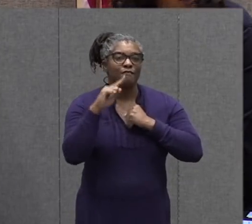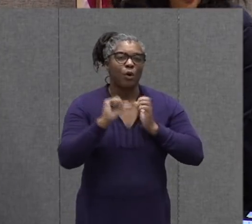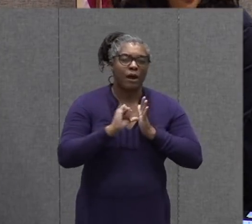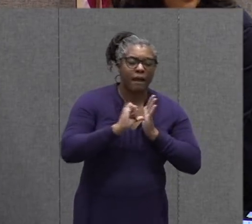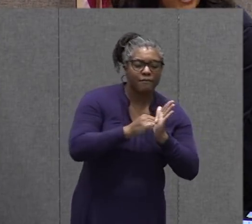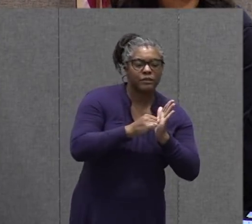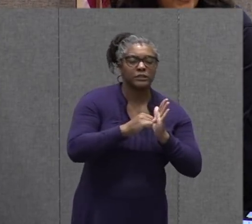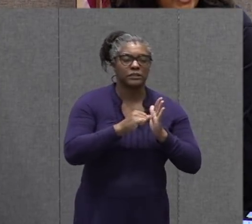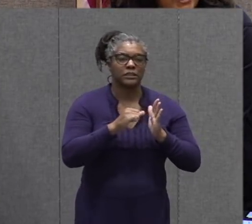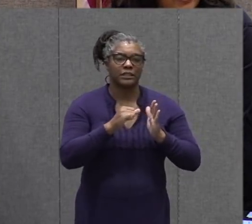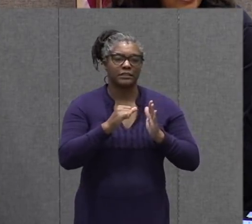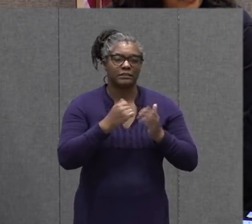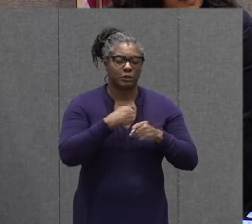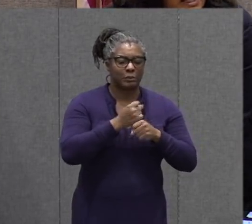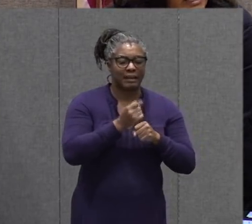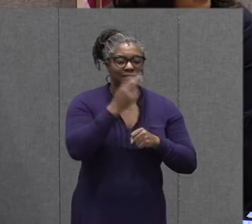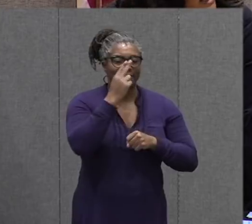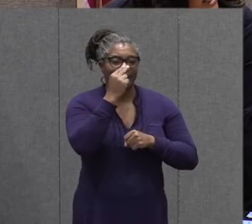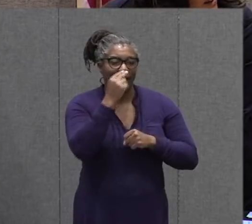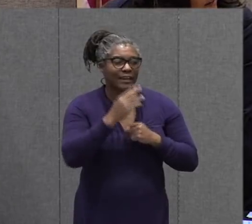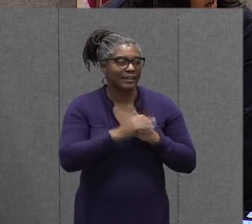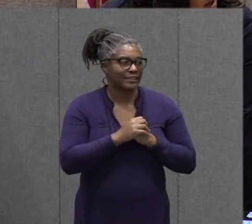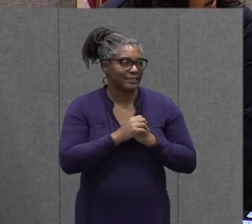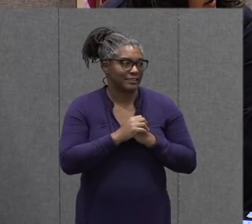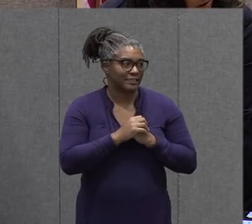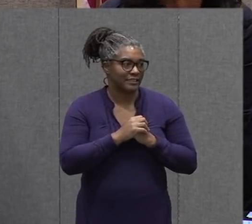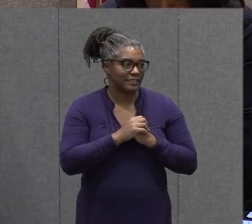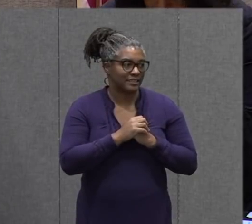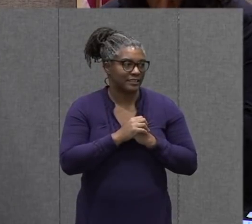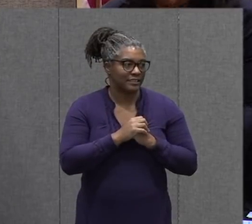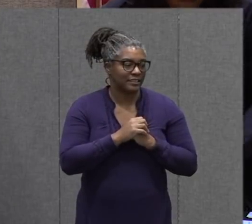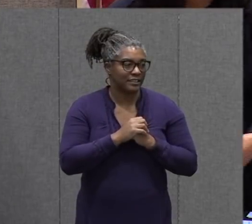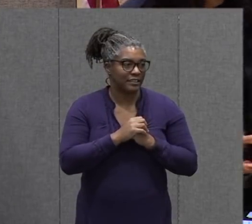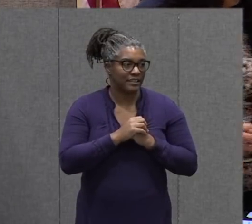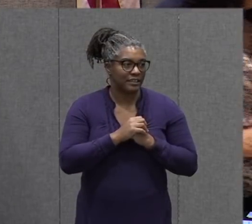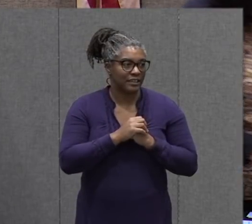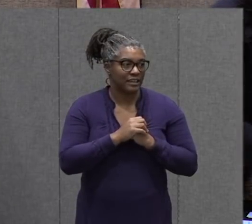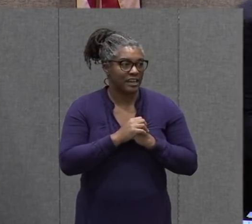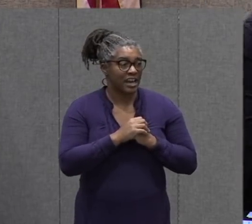or emphasize on something specific. [Miss Martindale] I was so hungry yesterday,